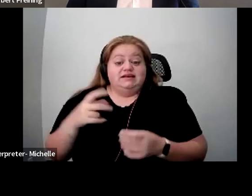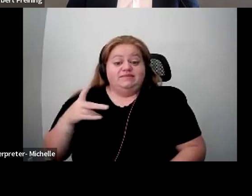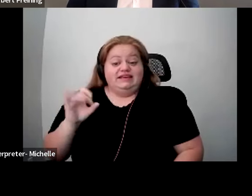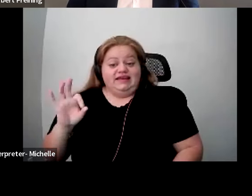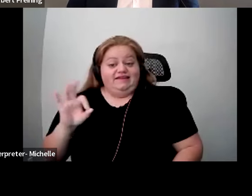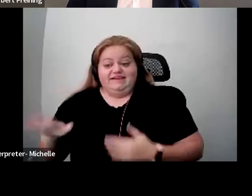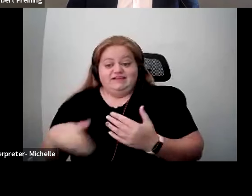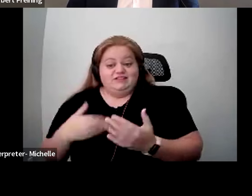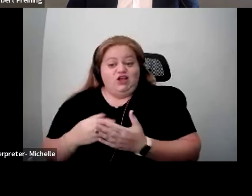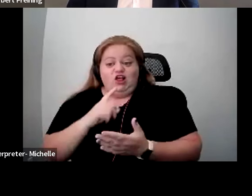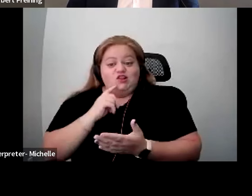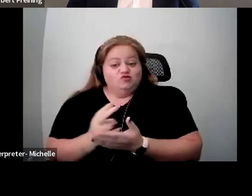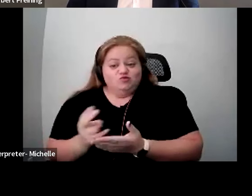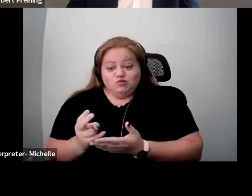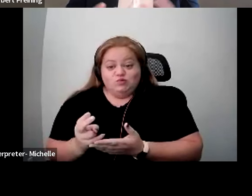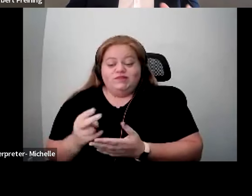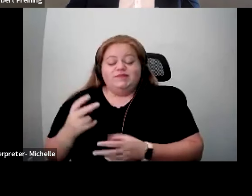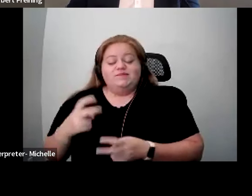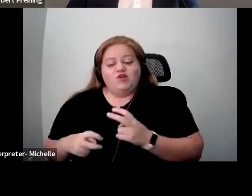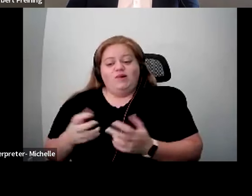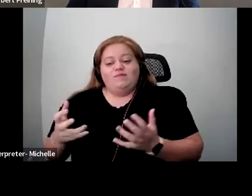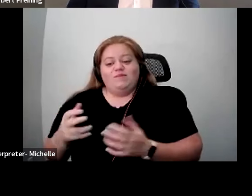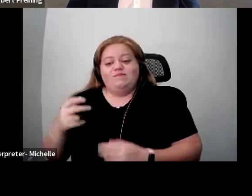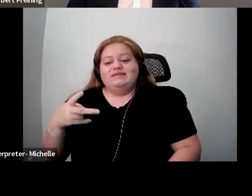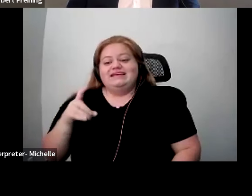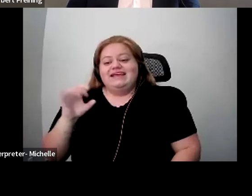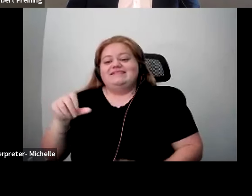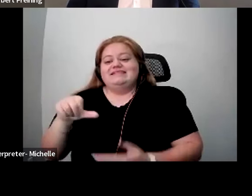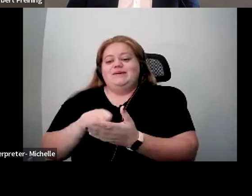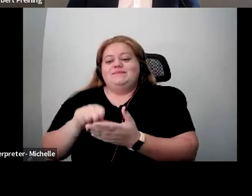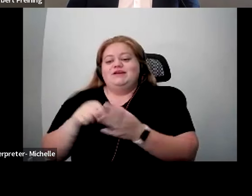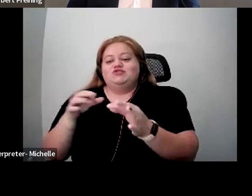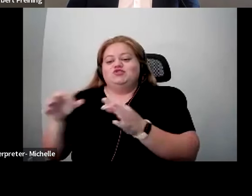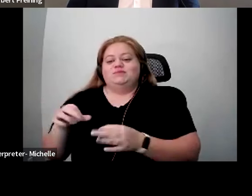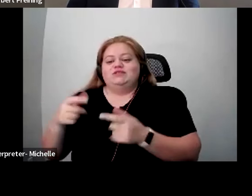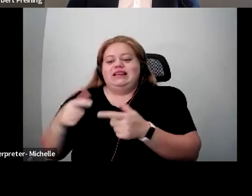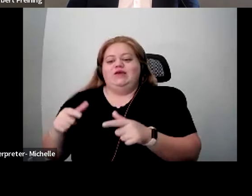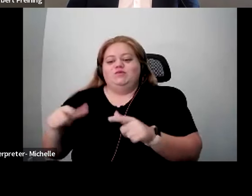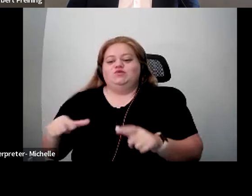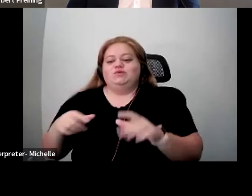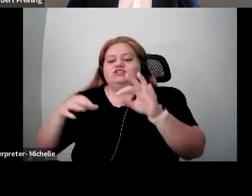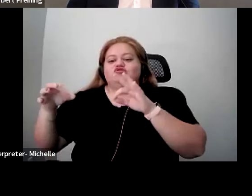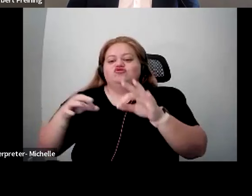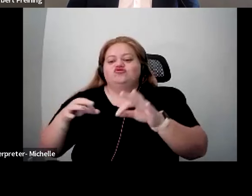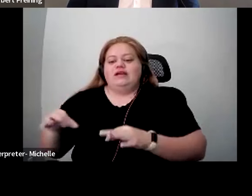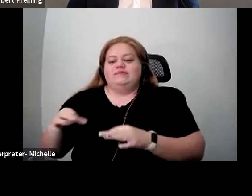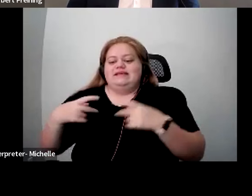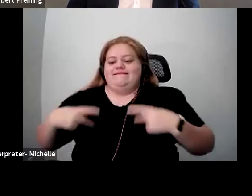Problem is that PDF is a page description language. So it was created to describe a physical print page originally.